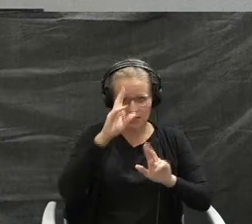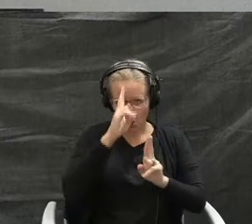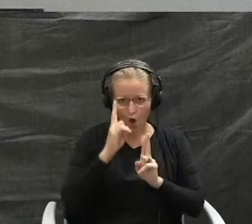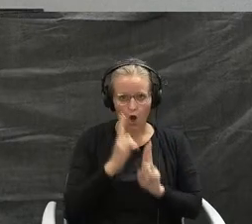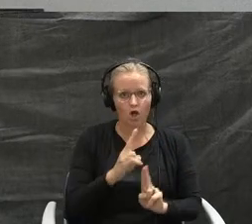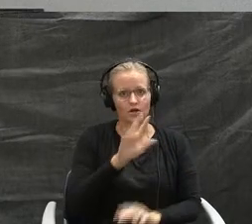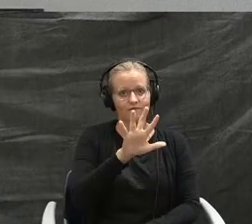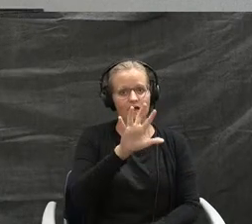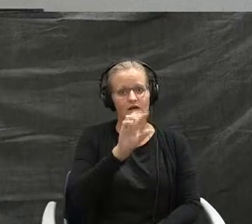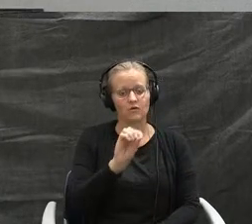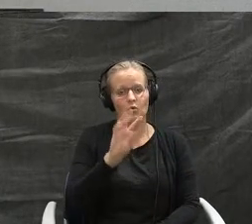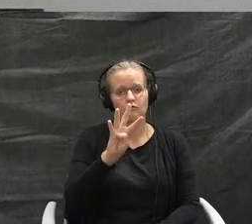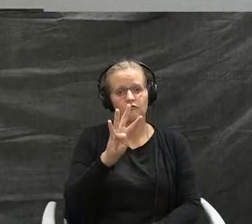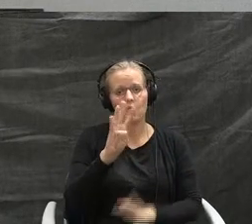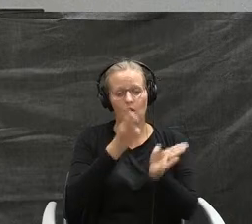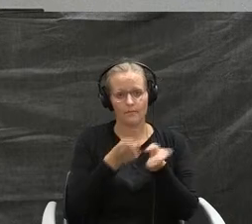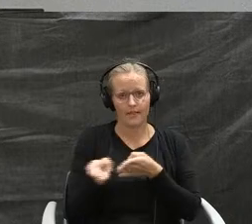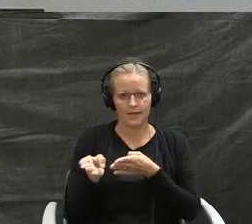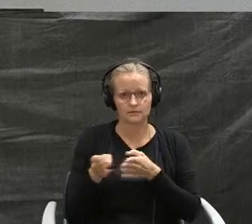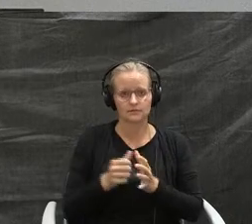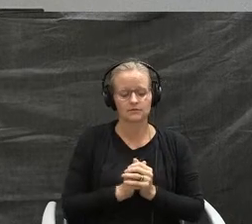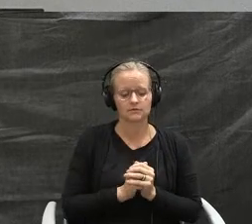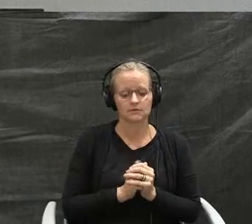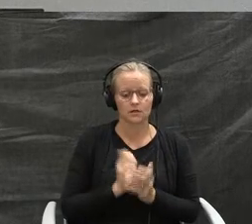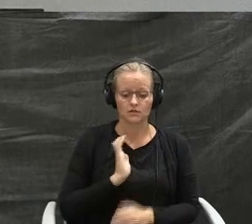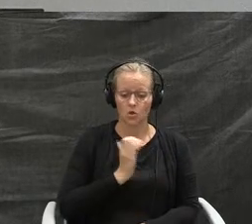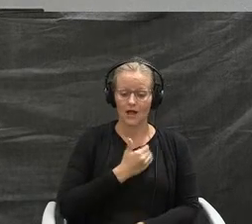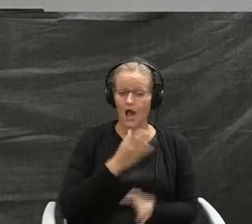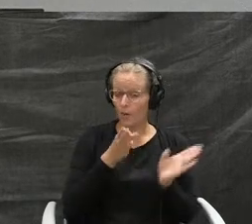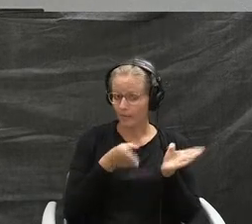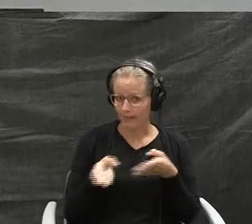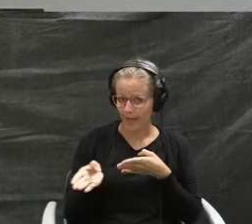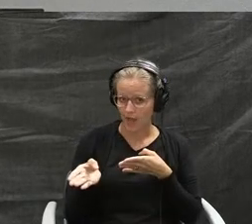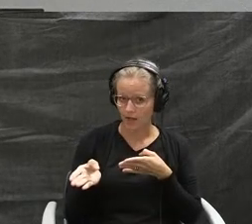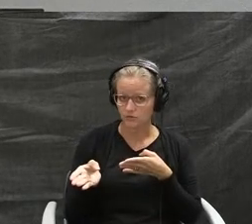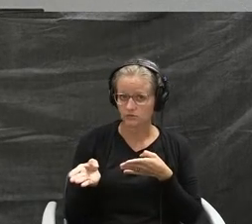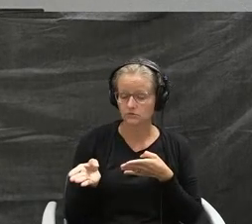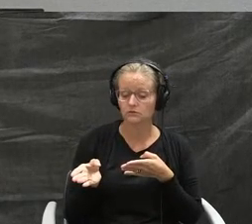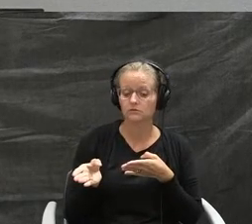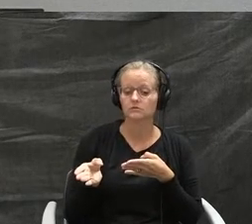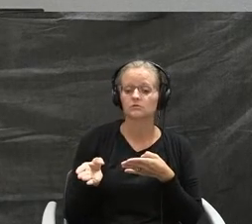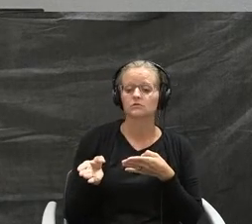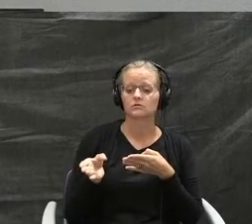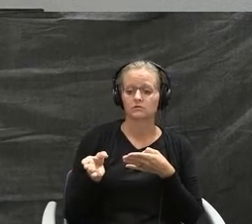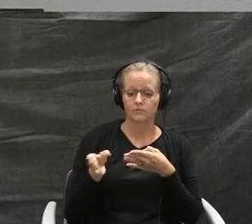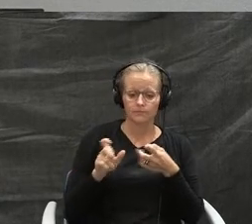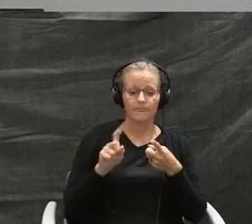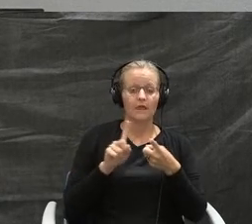So our plan is to as soon as the board has adopted a plan.